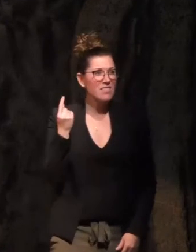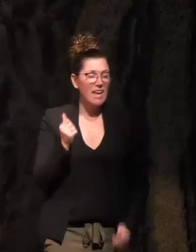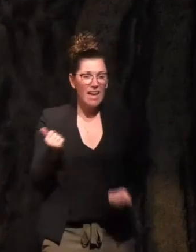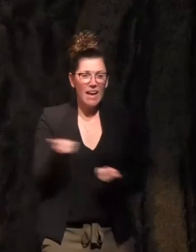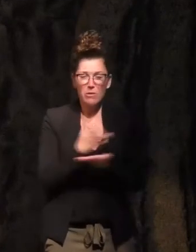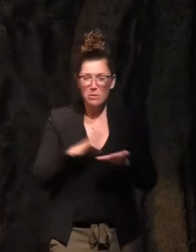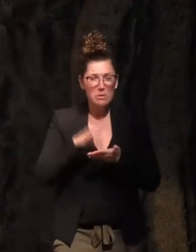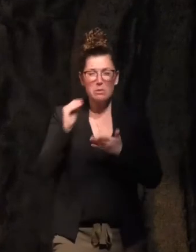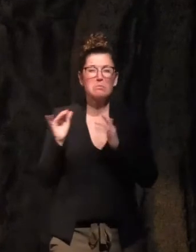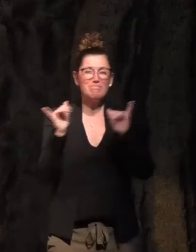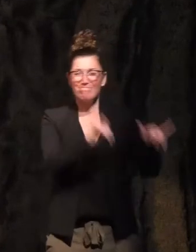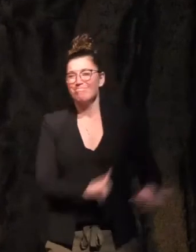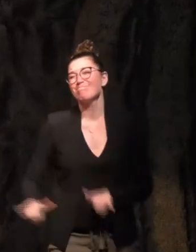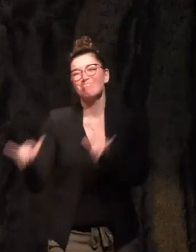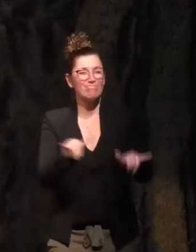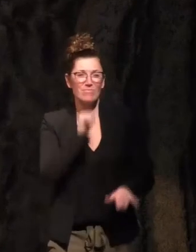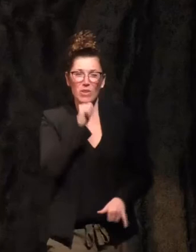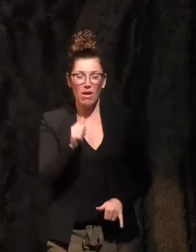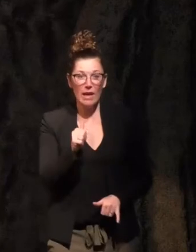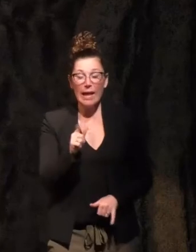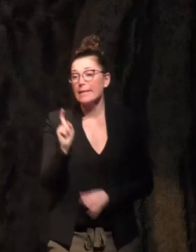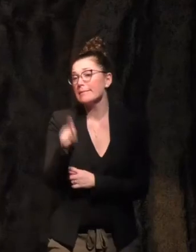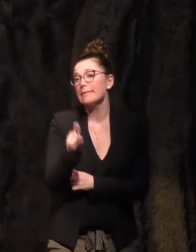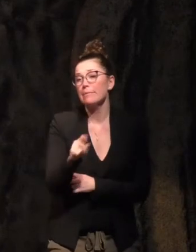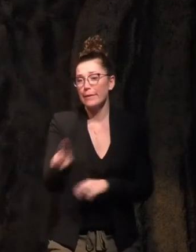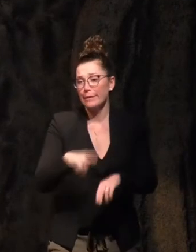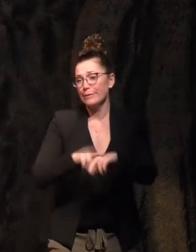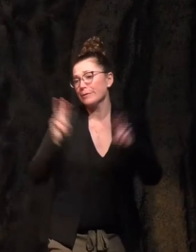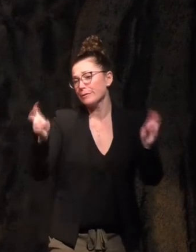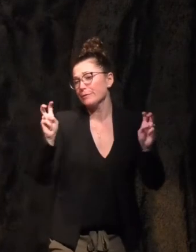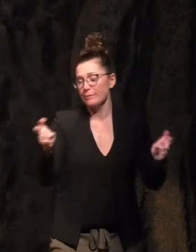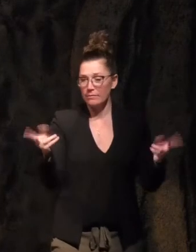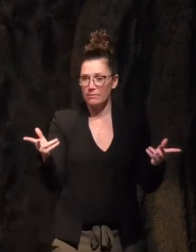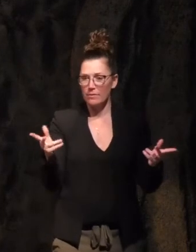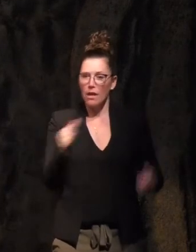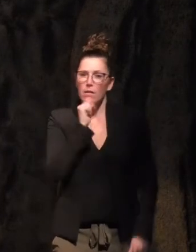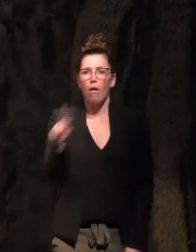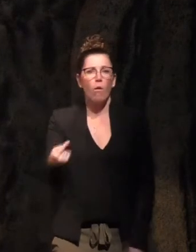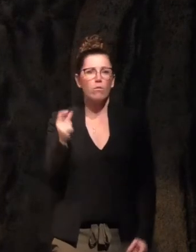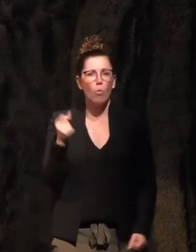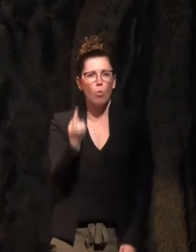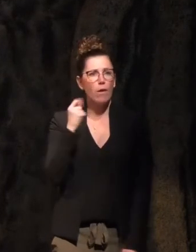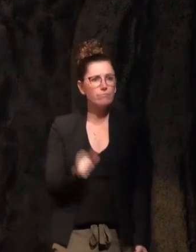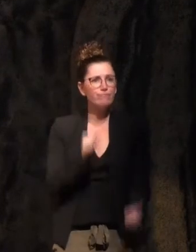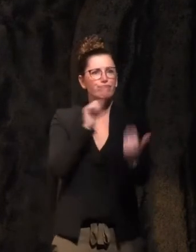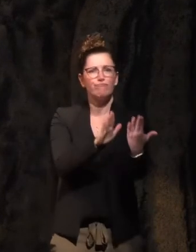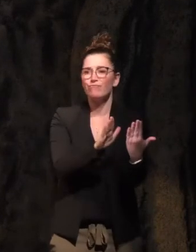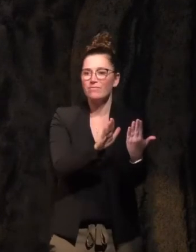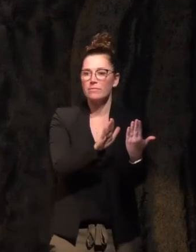Not the norm, but simply one way. For me, Ashlie, and Peter and Daryl were modeling a way